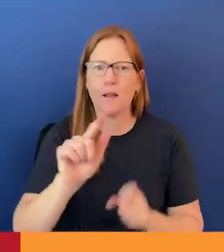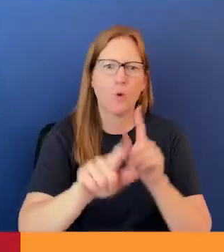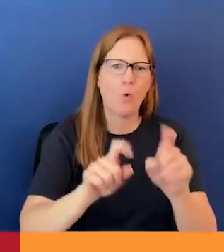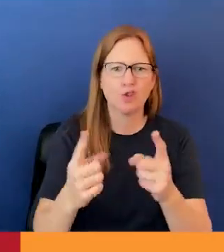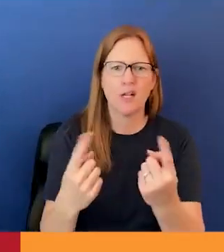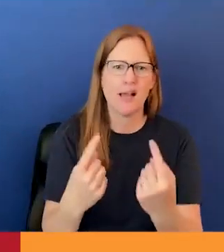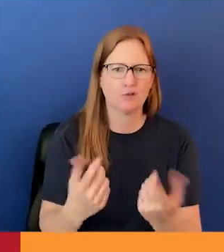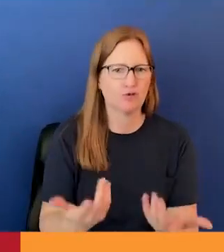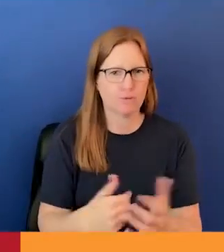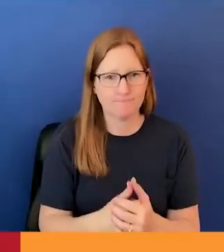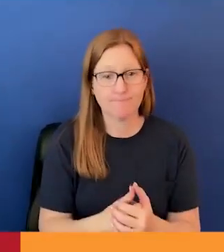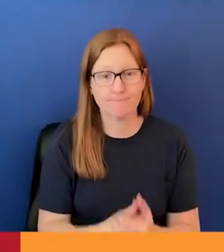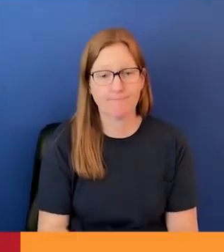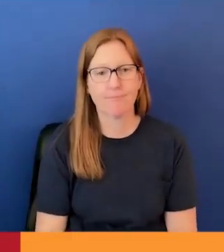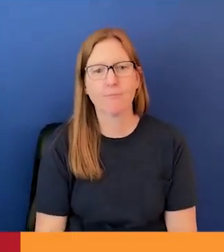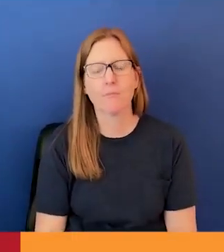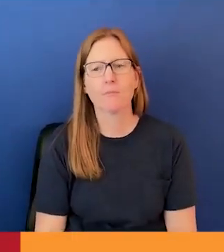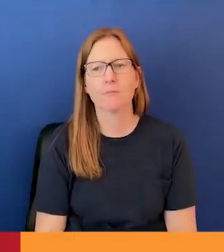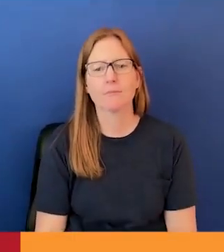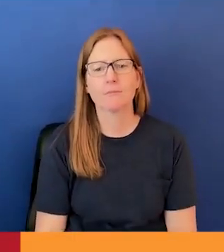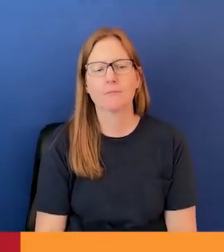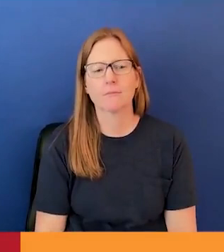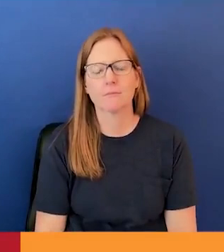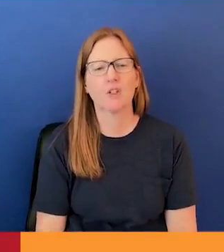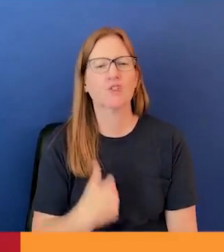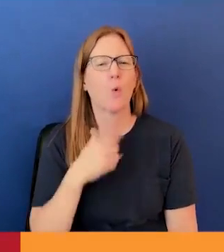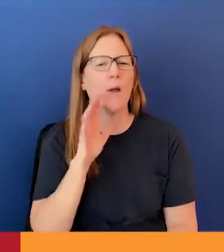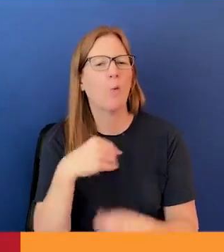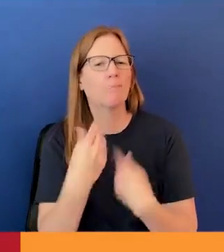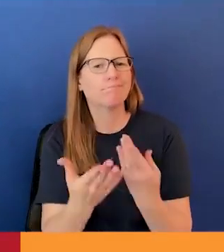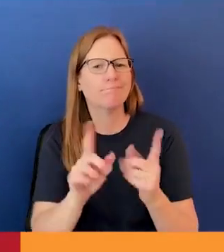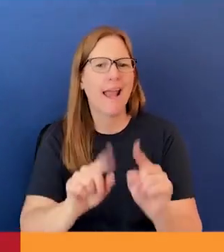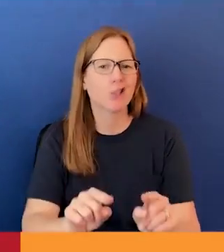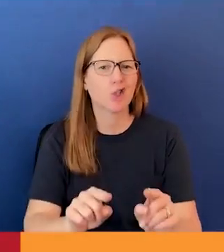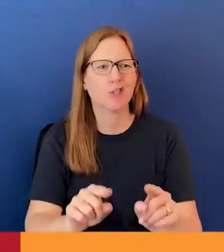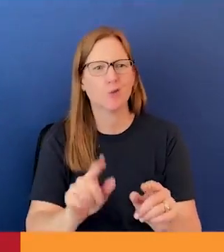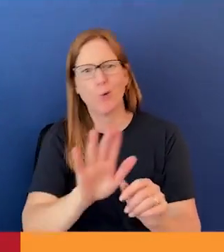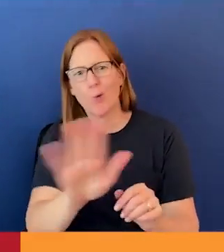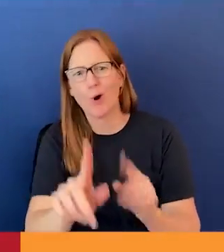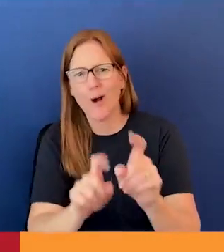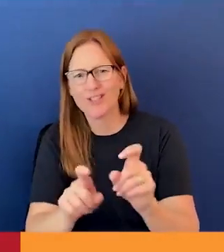Answers to the questions will come at the end of the webinar. And that is all. Thank you. I will hand it off to you, Kelly.